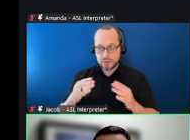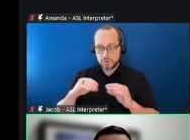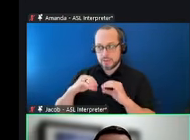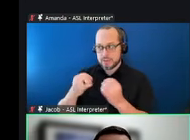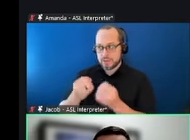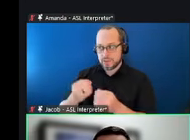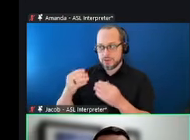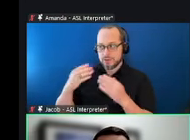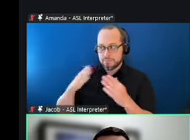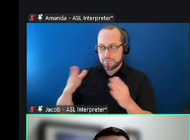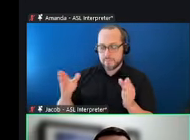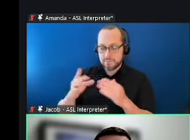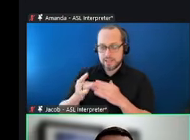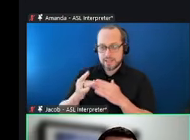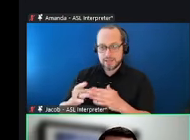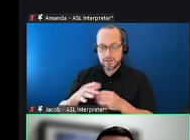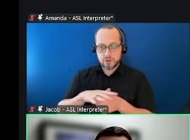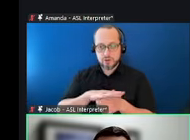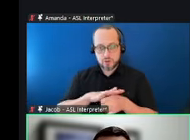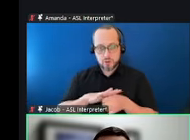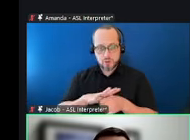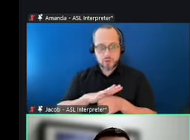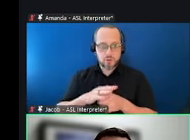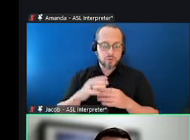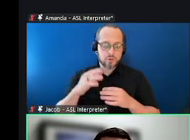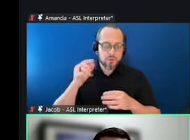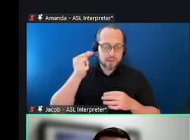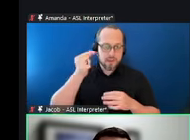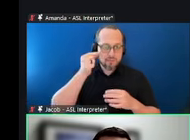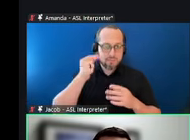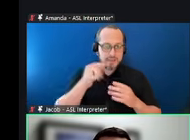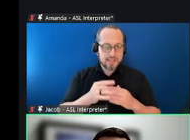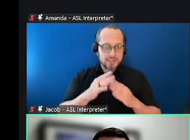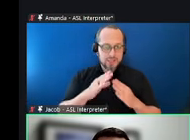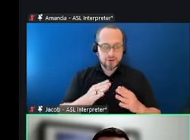local government representative, advocate, or resident, your perspective matters to us. If